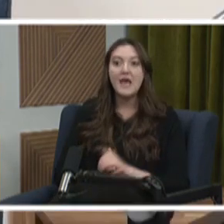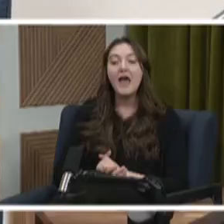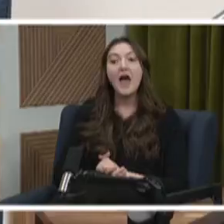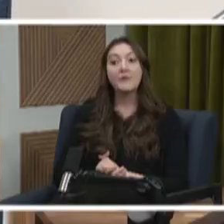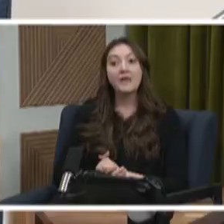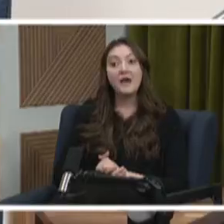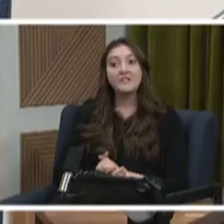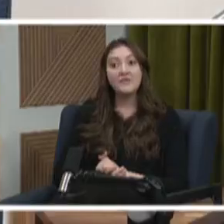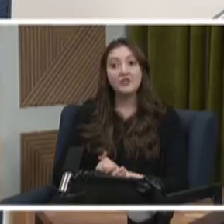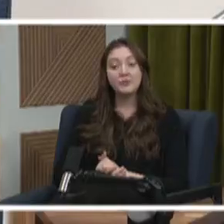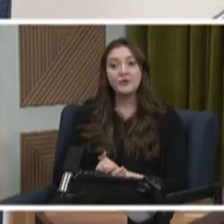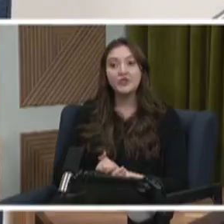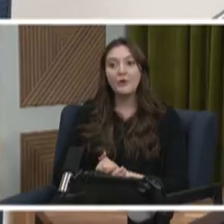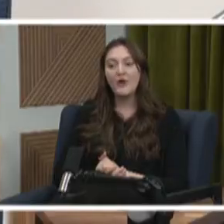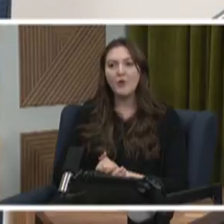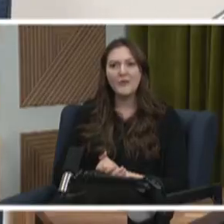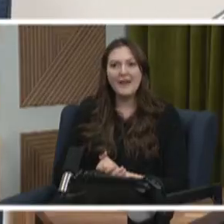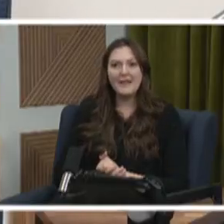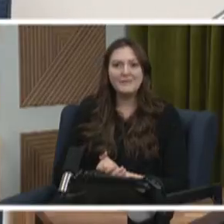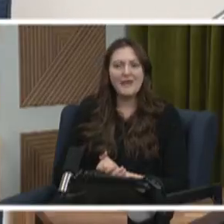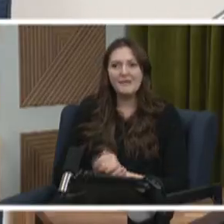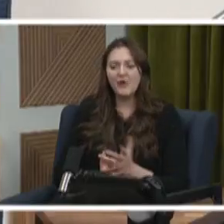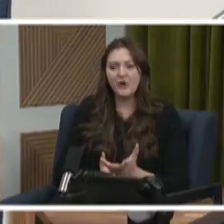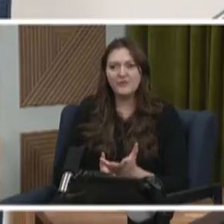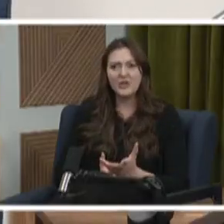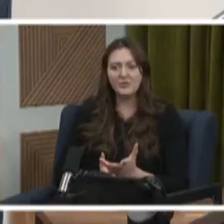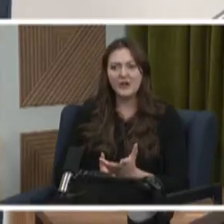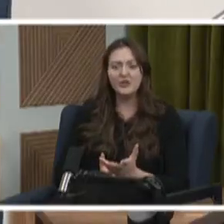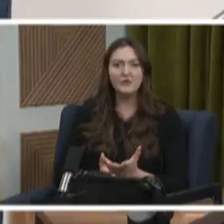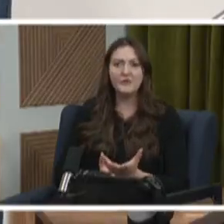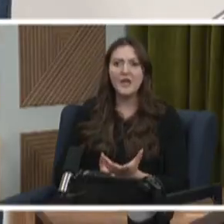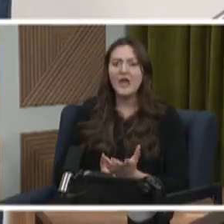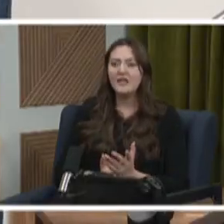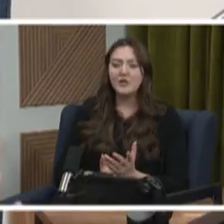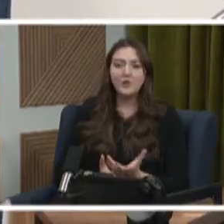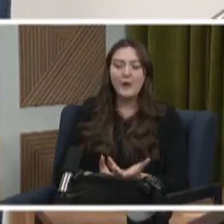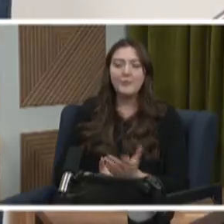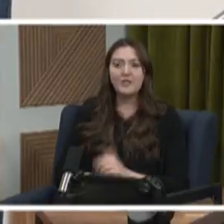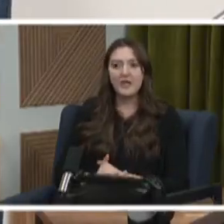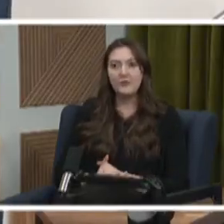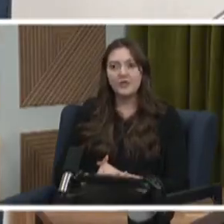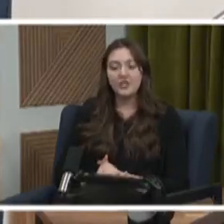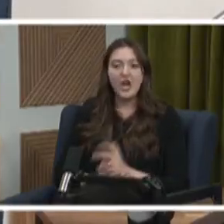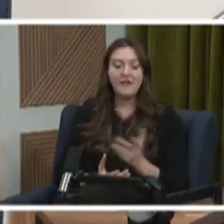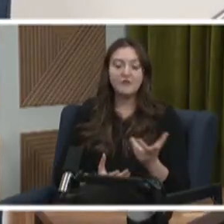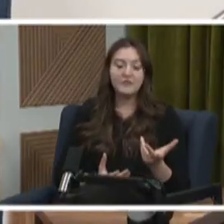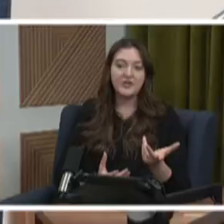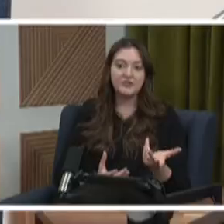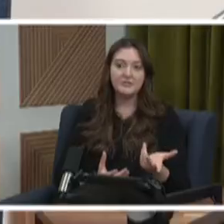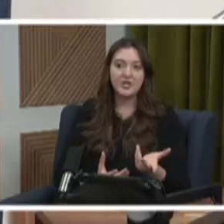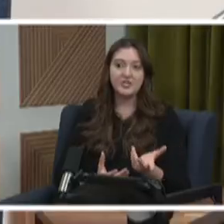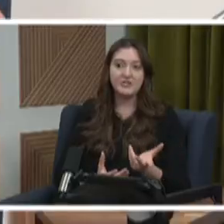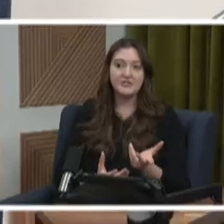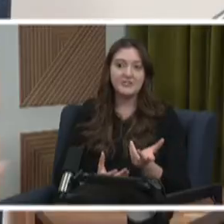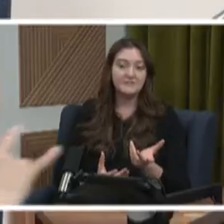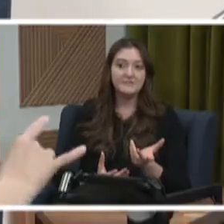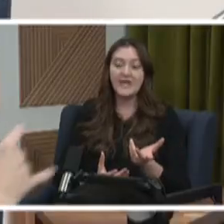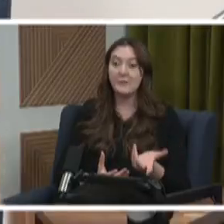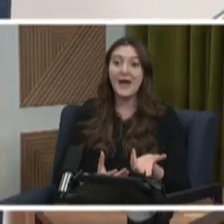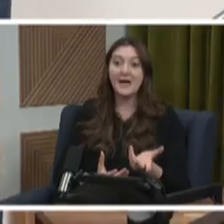And we have deaf interpreters who are already involved and already knew they grew up with the language. They have those facial expressions down pat.